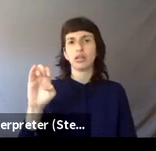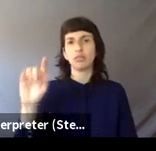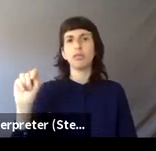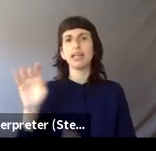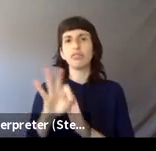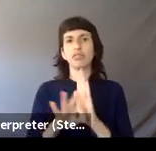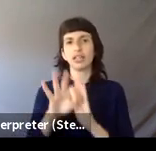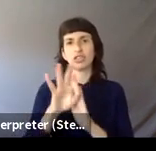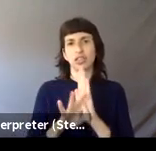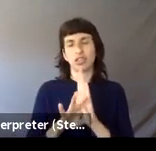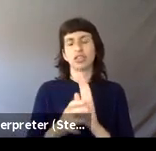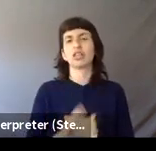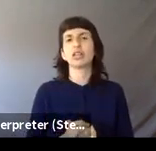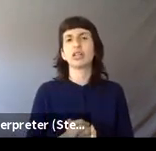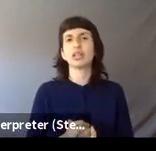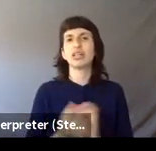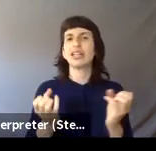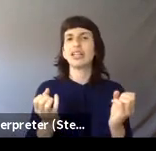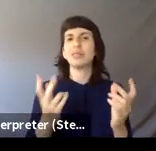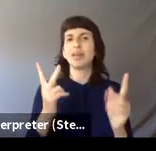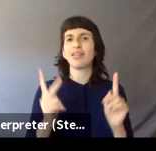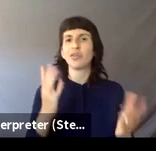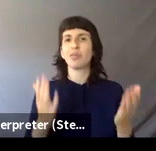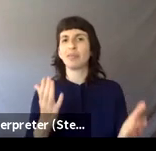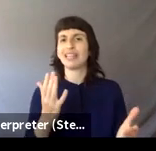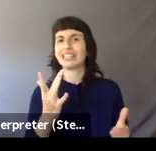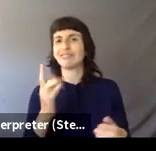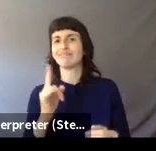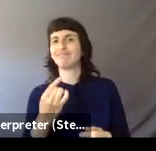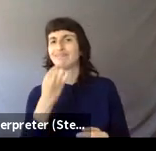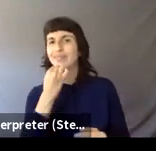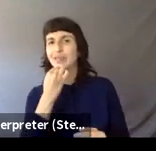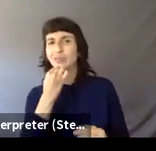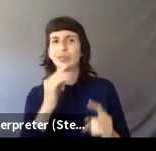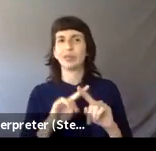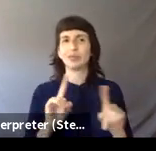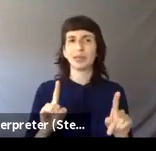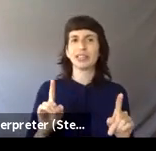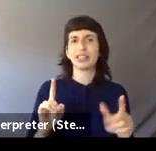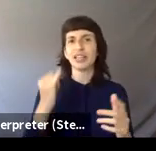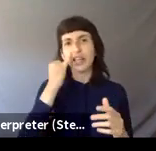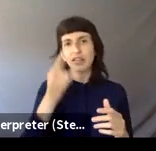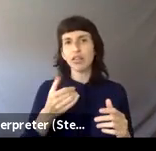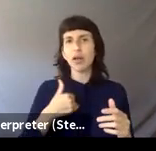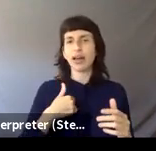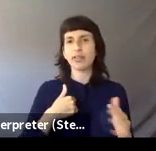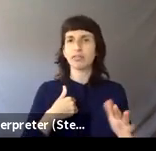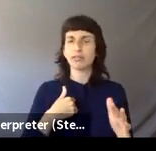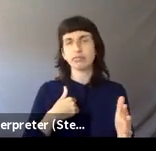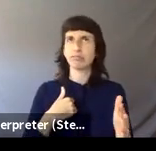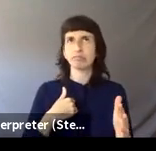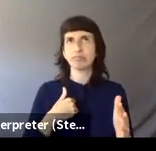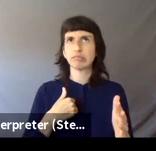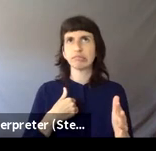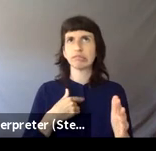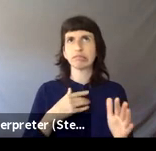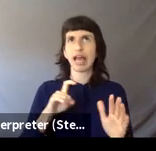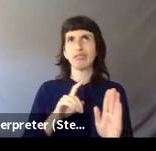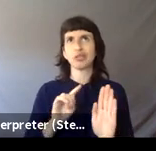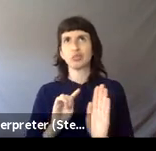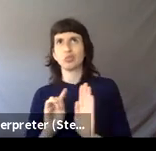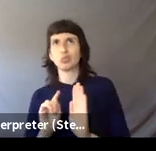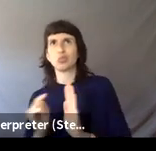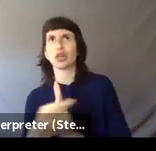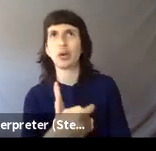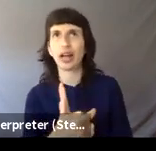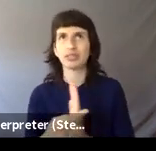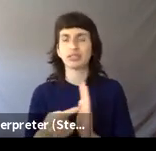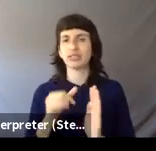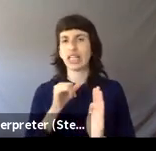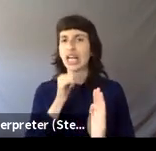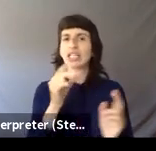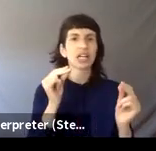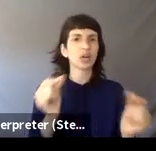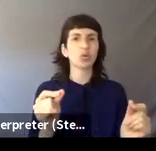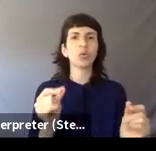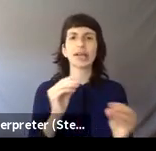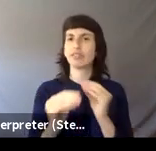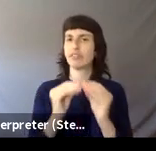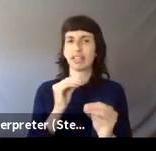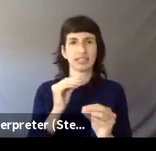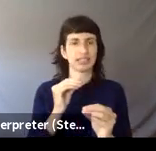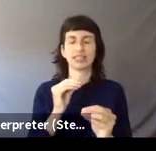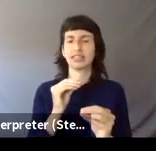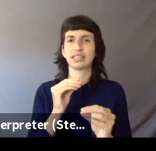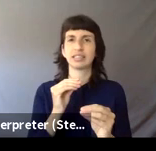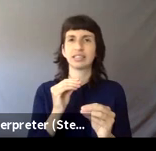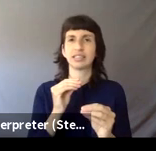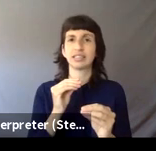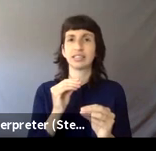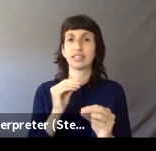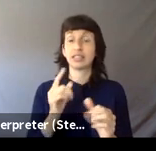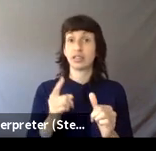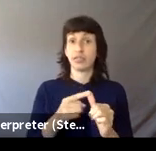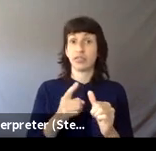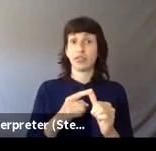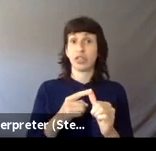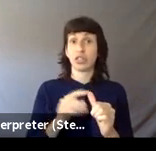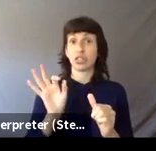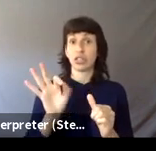feature.